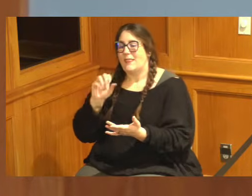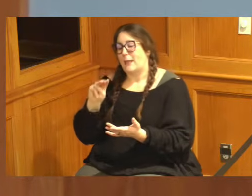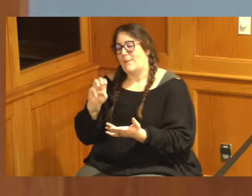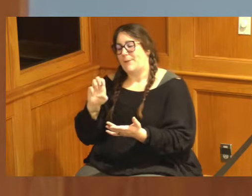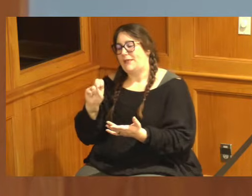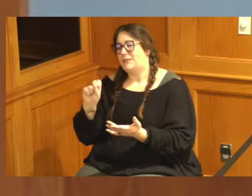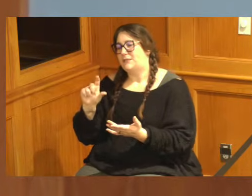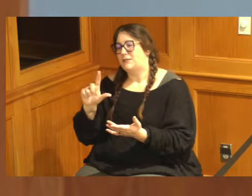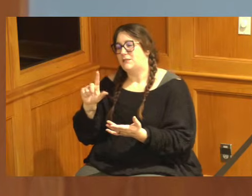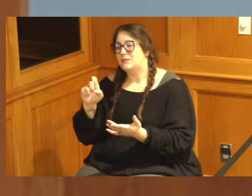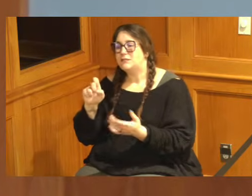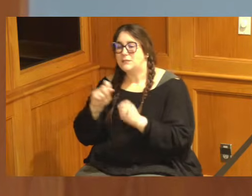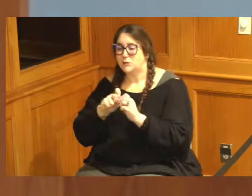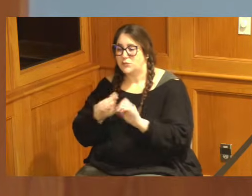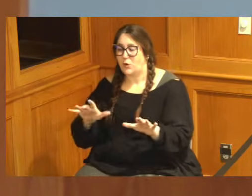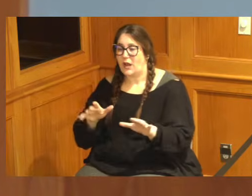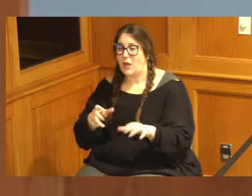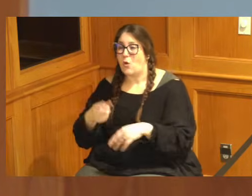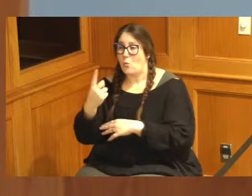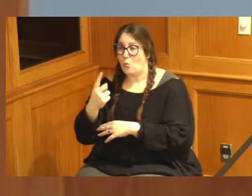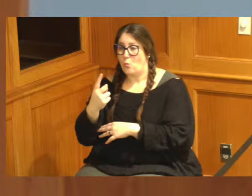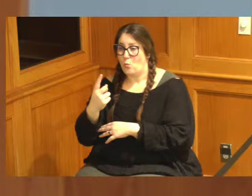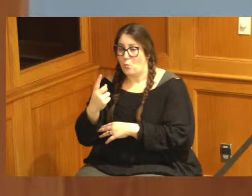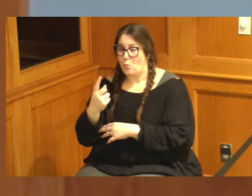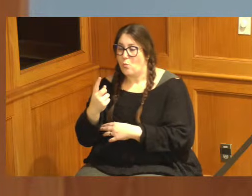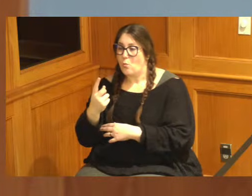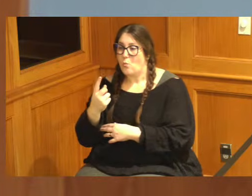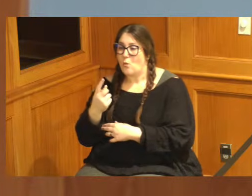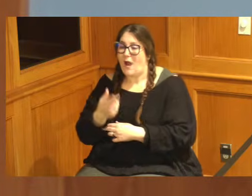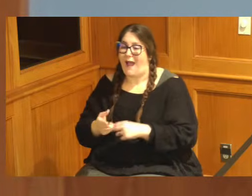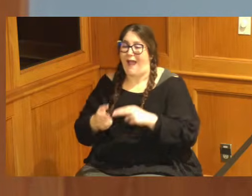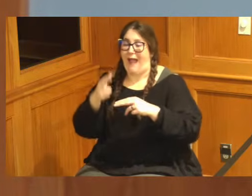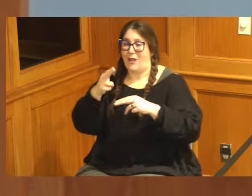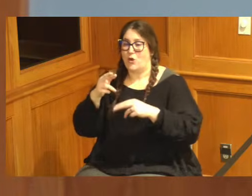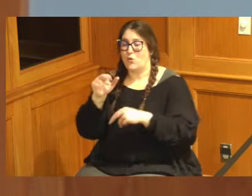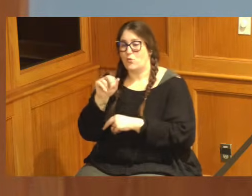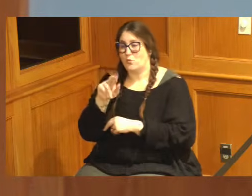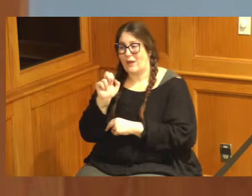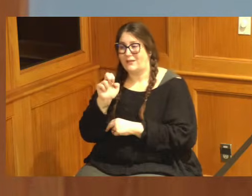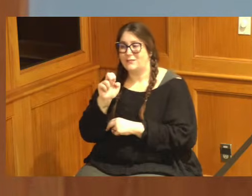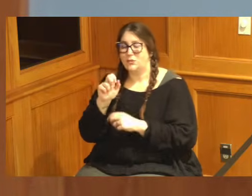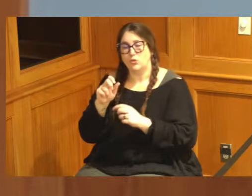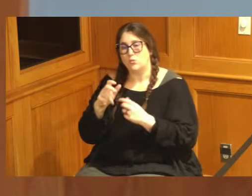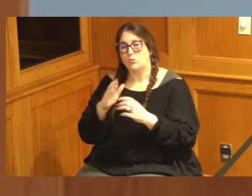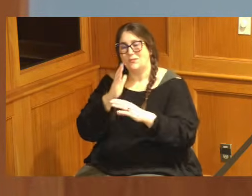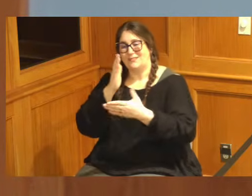a community you want higher vaccination rates to prevent the spread of measles but I think that's